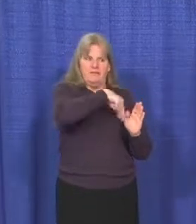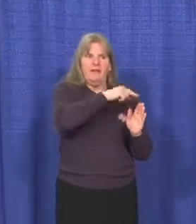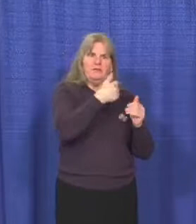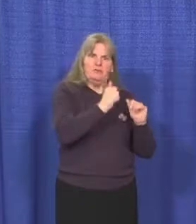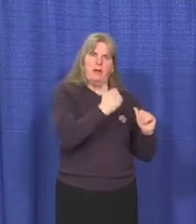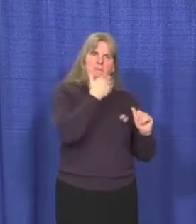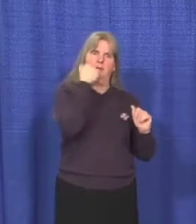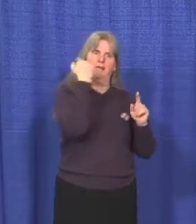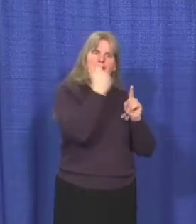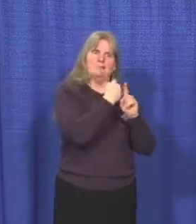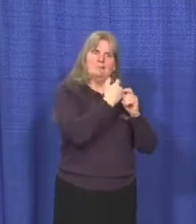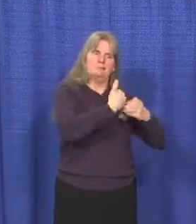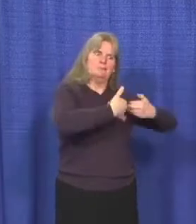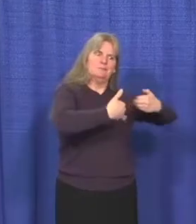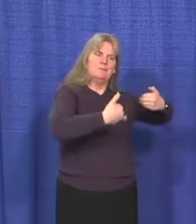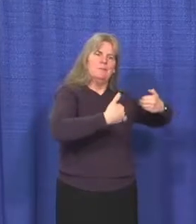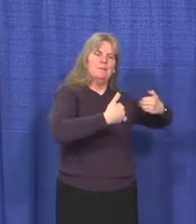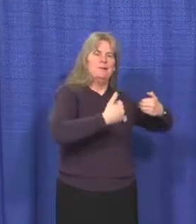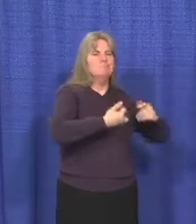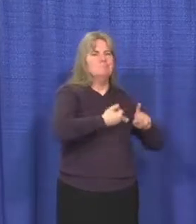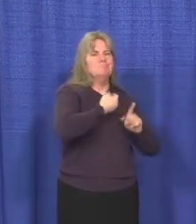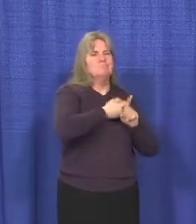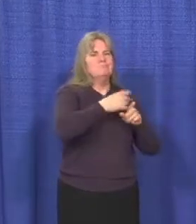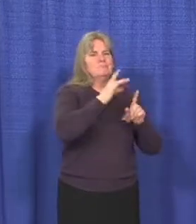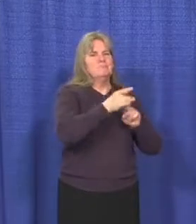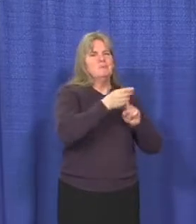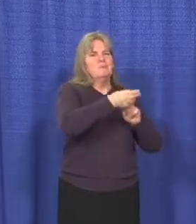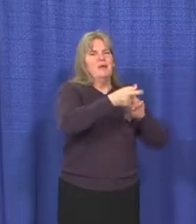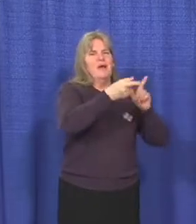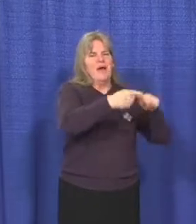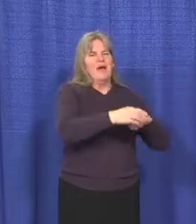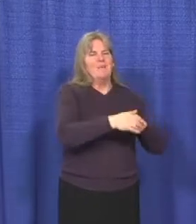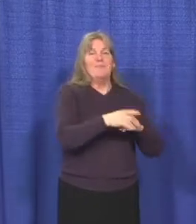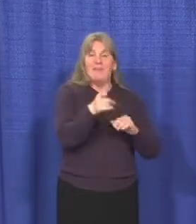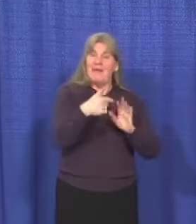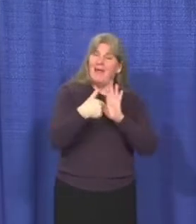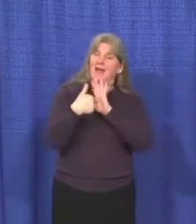to maintain the relation. Points to the vulnerability we